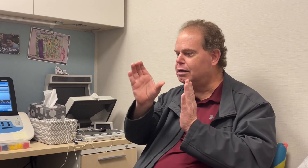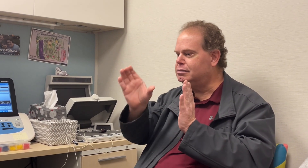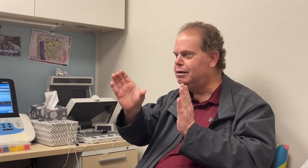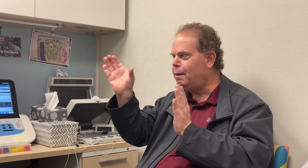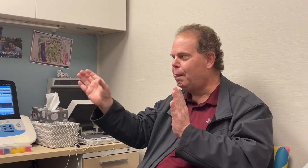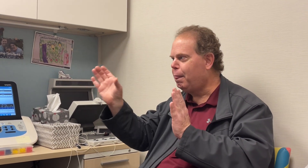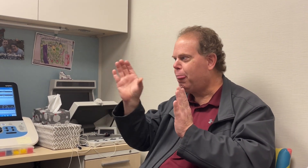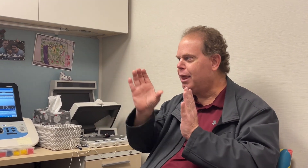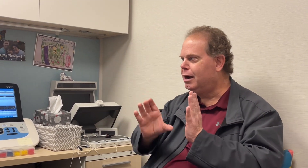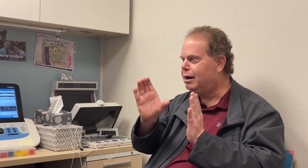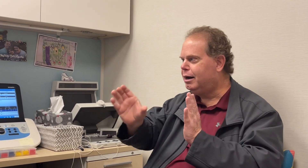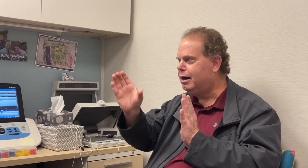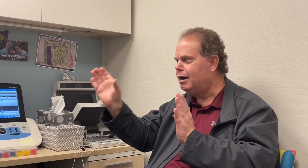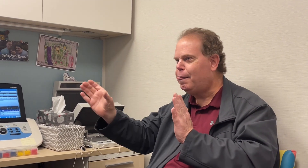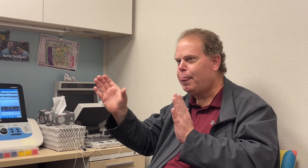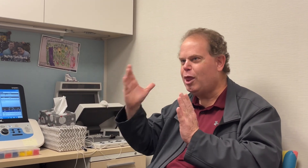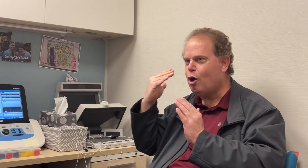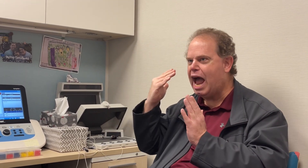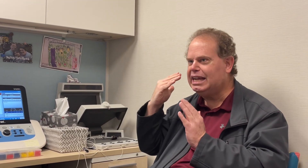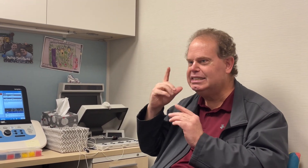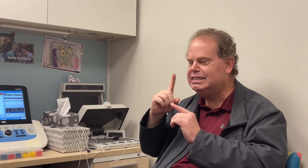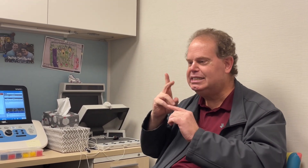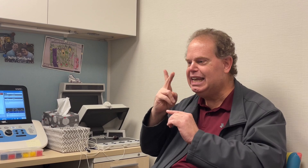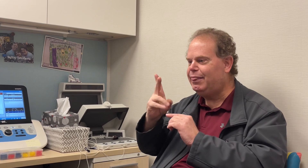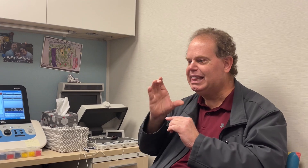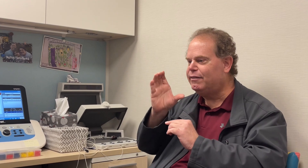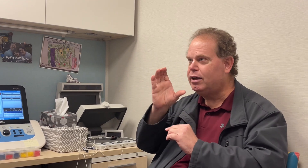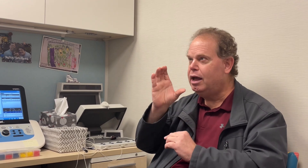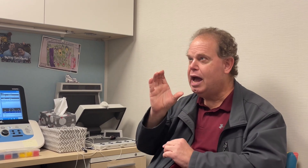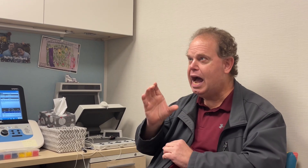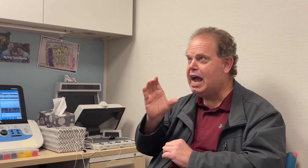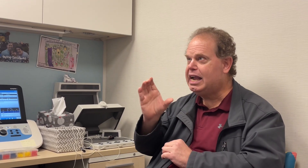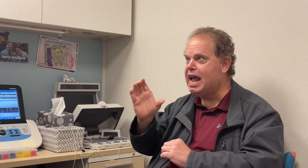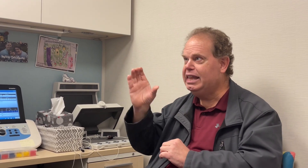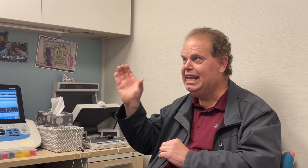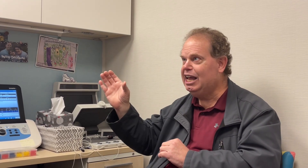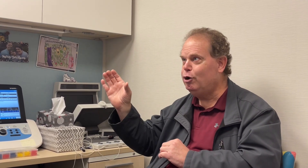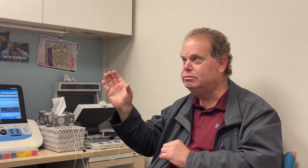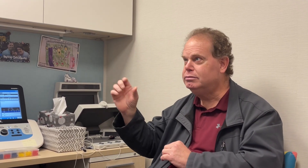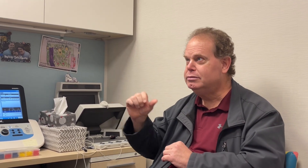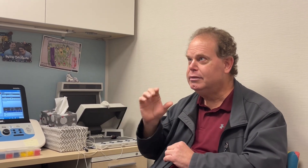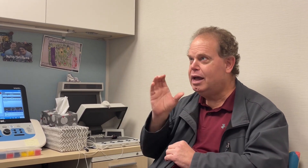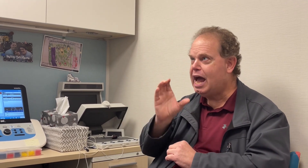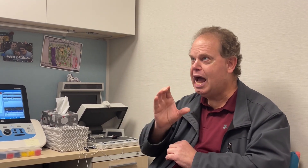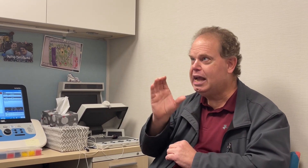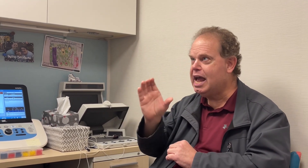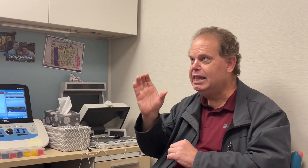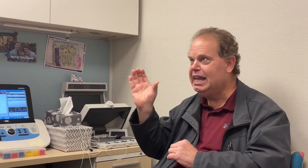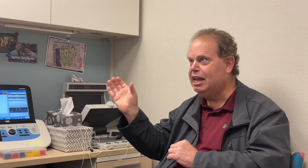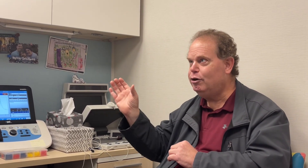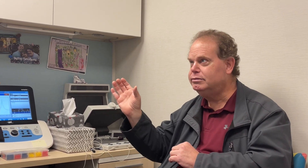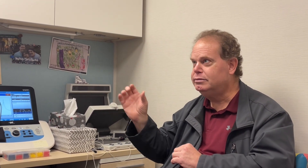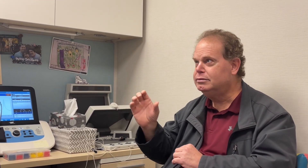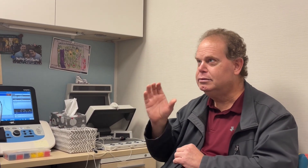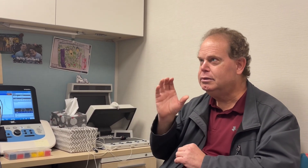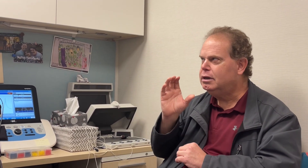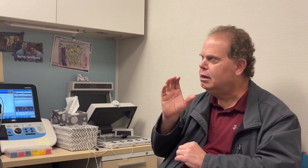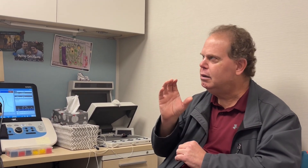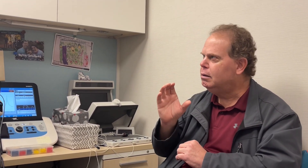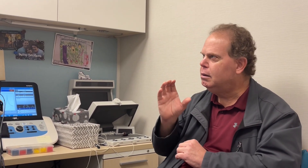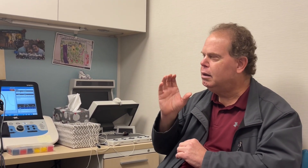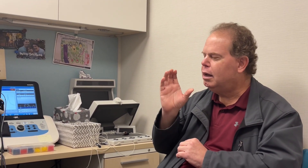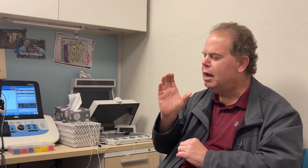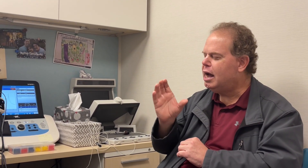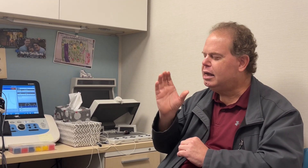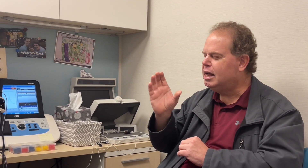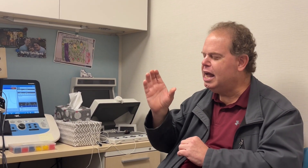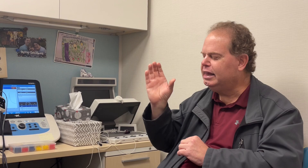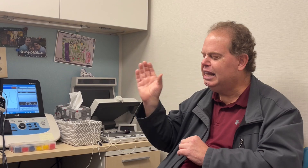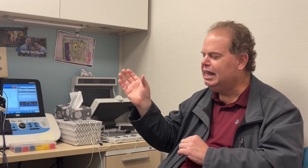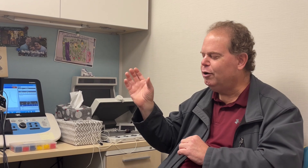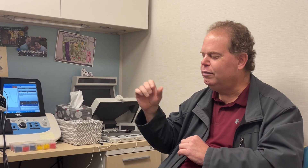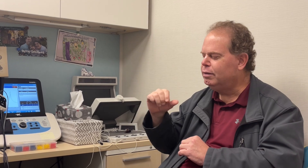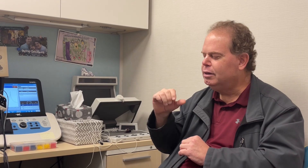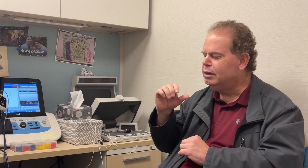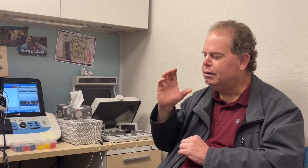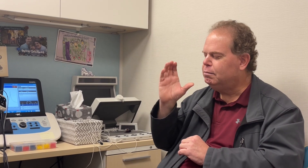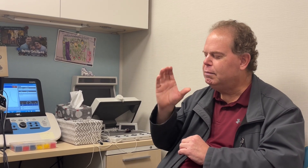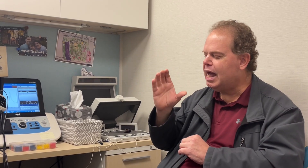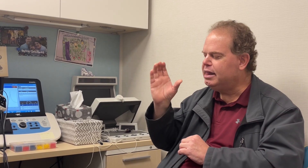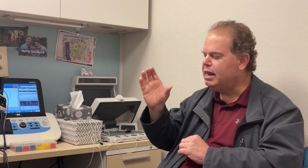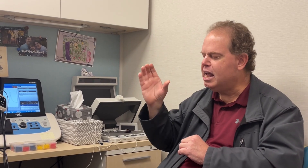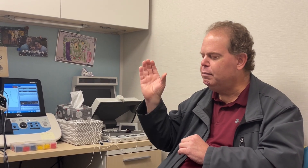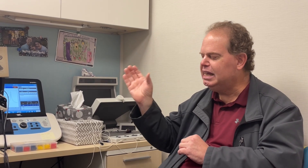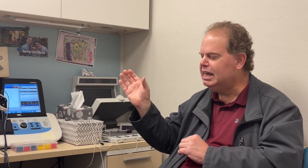but uhhuh uhhuh well I can see the difference I can hear I can hear good I can hear my name